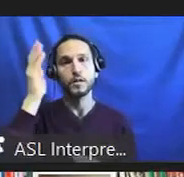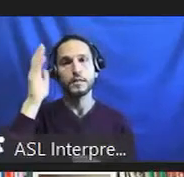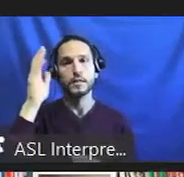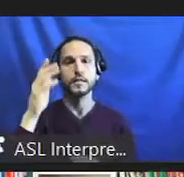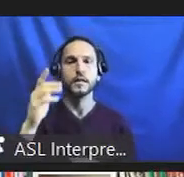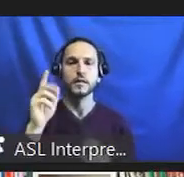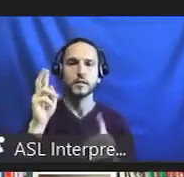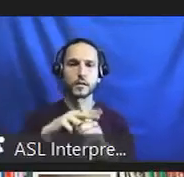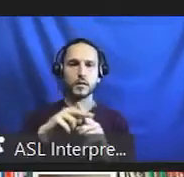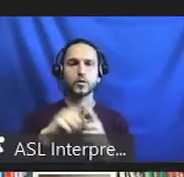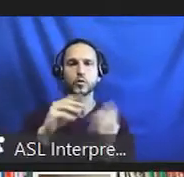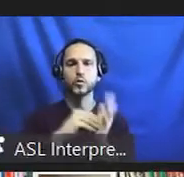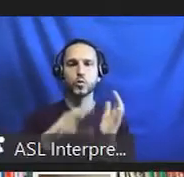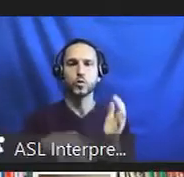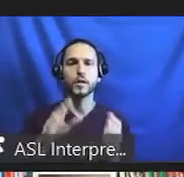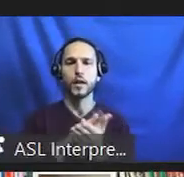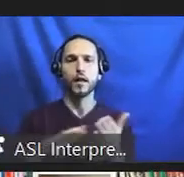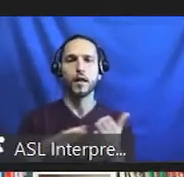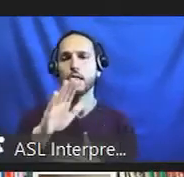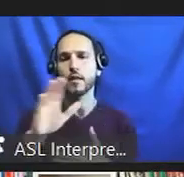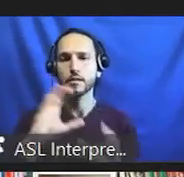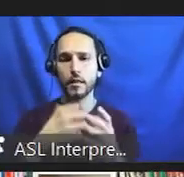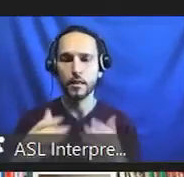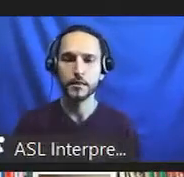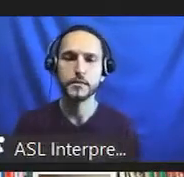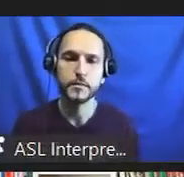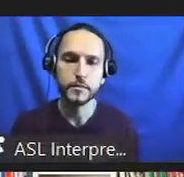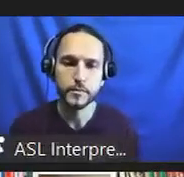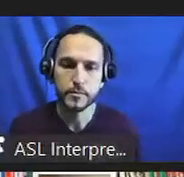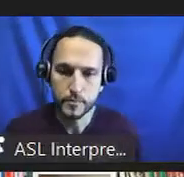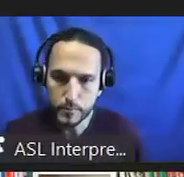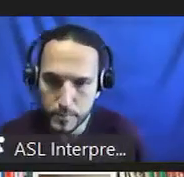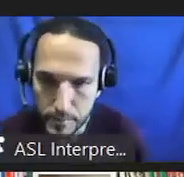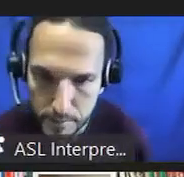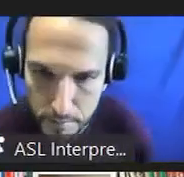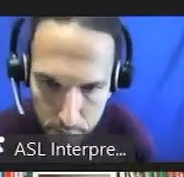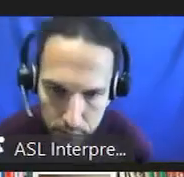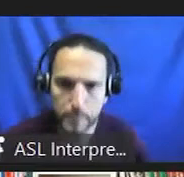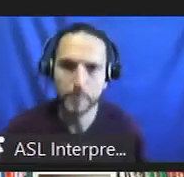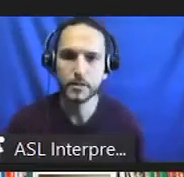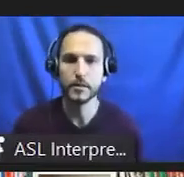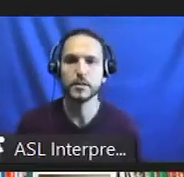assigned to students in college classes? So I interpret that question to mean,